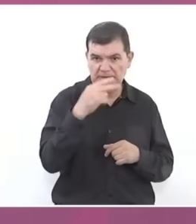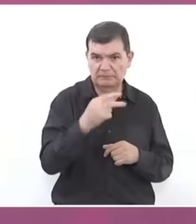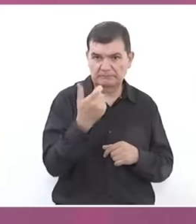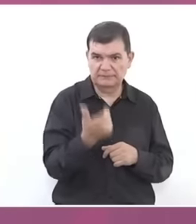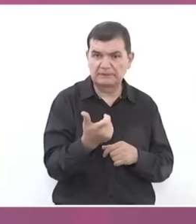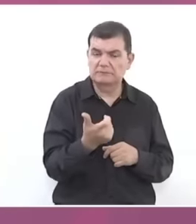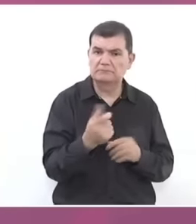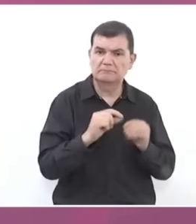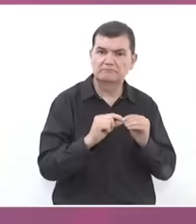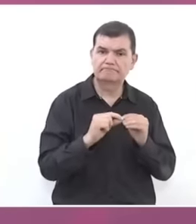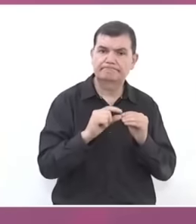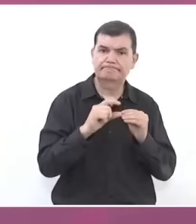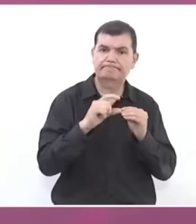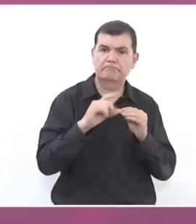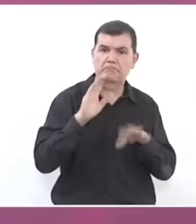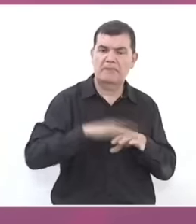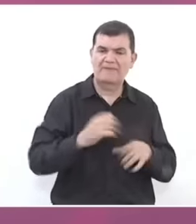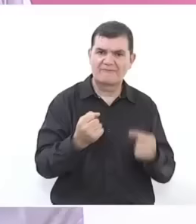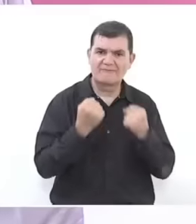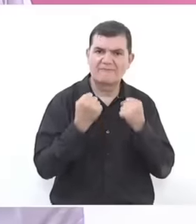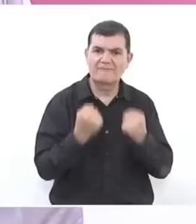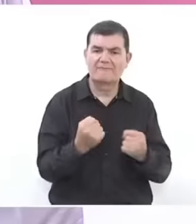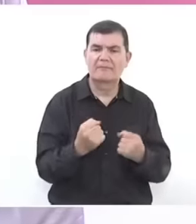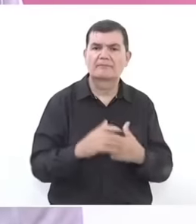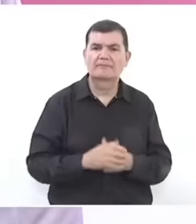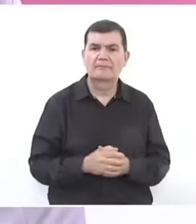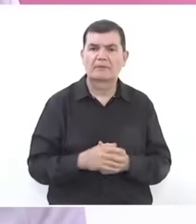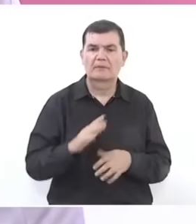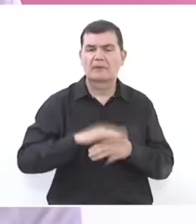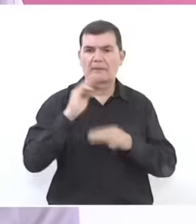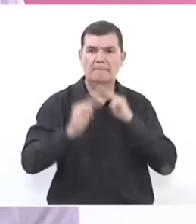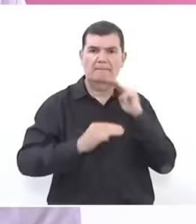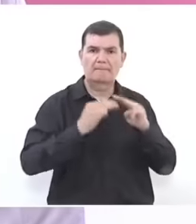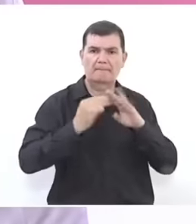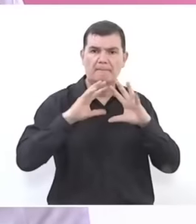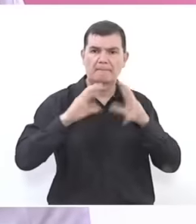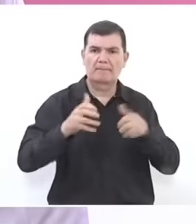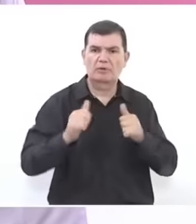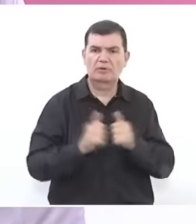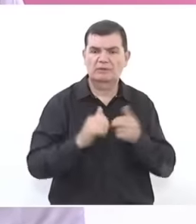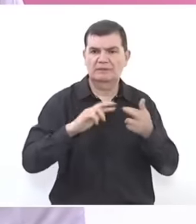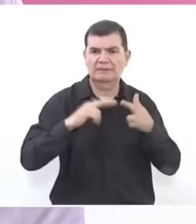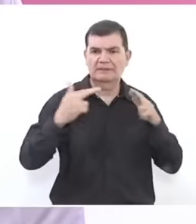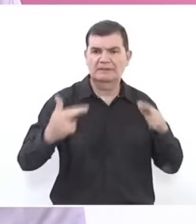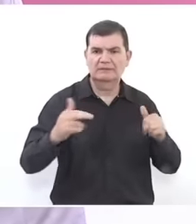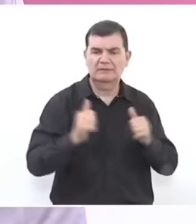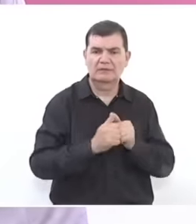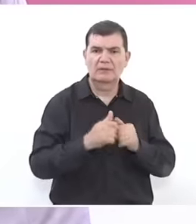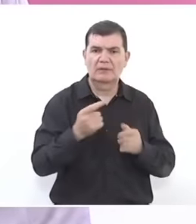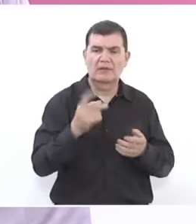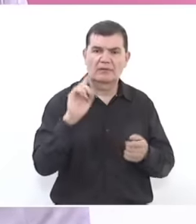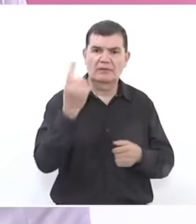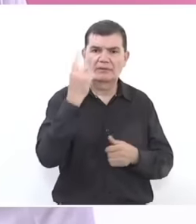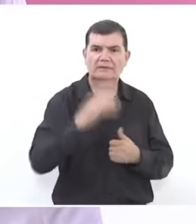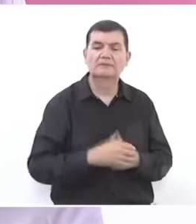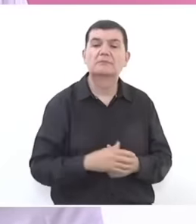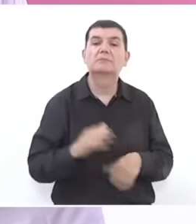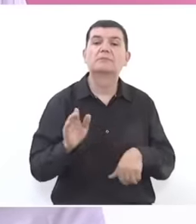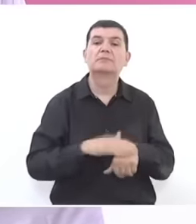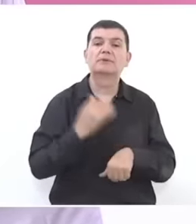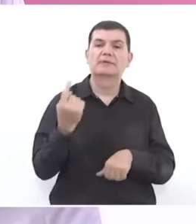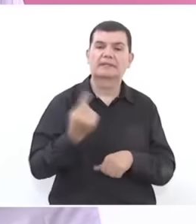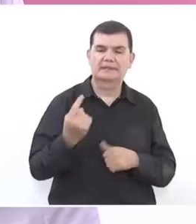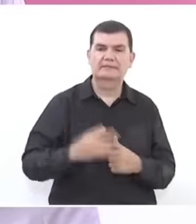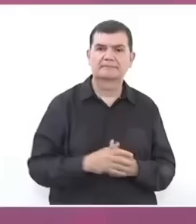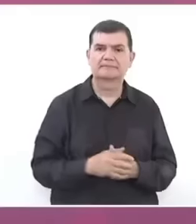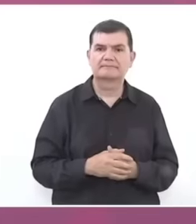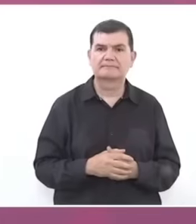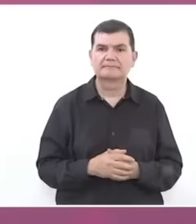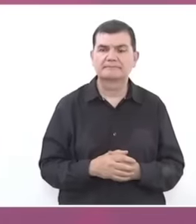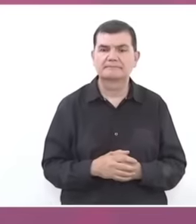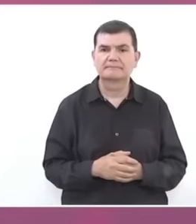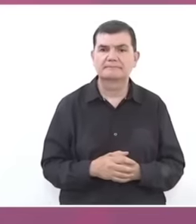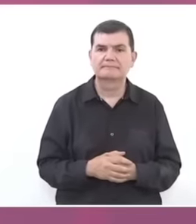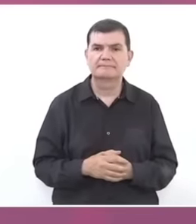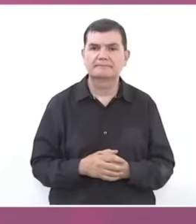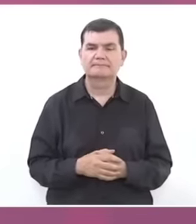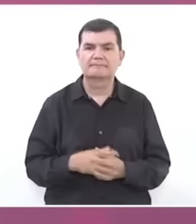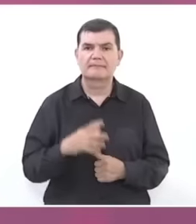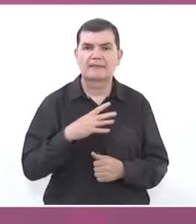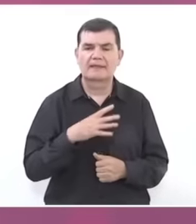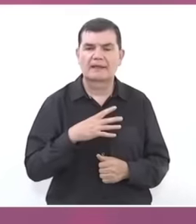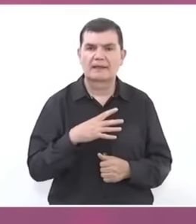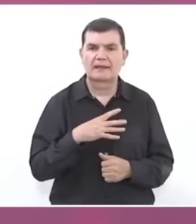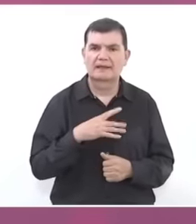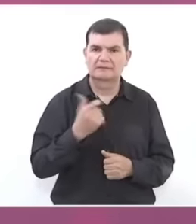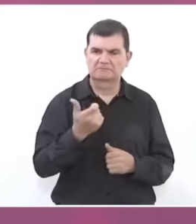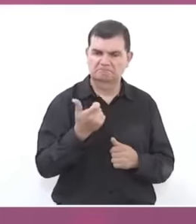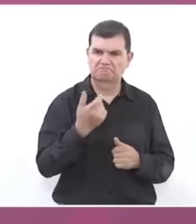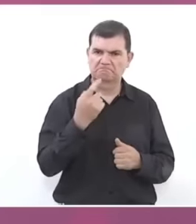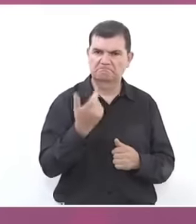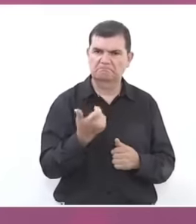is the strongest currency in the world in relation to the dollar why we have a super peso and